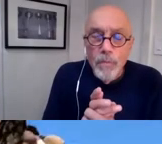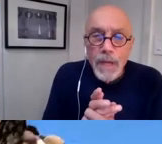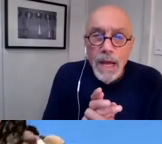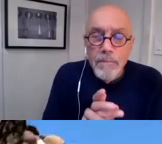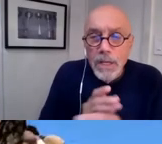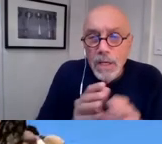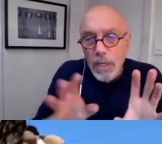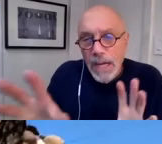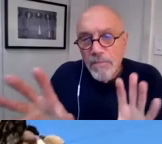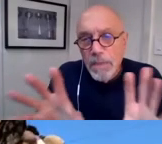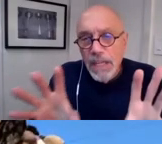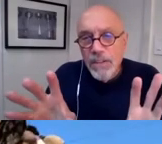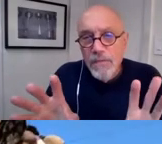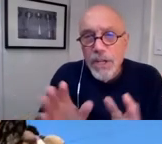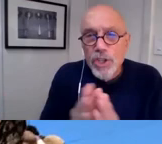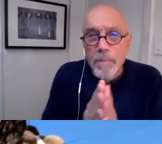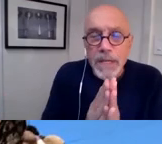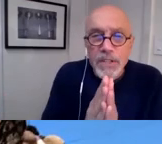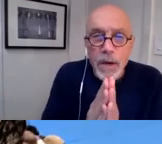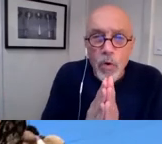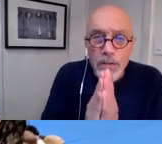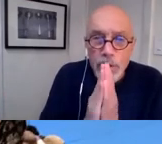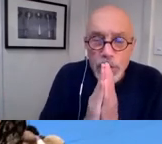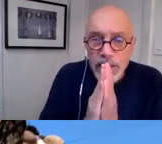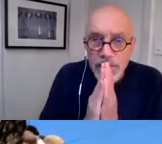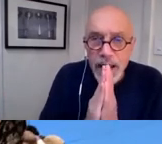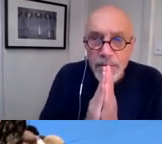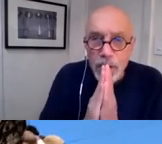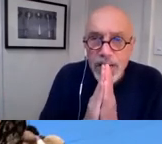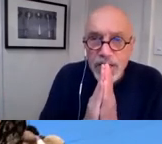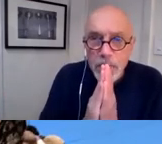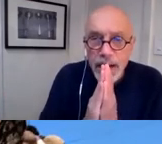So I am going to begin to finish up because I want to leave time for questions,